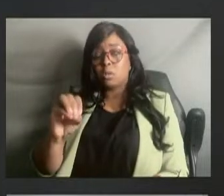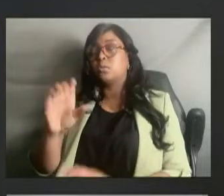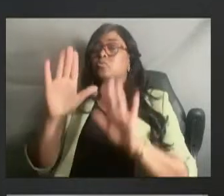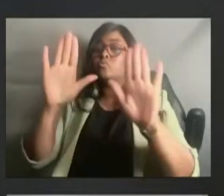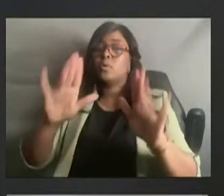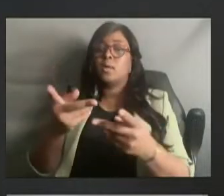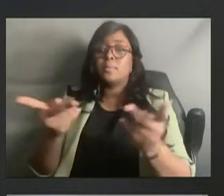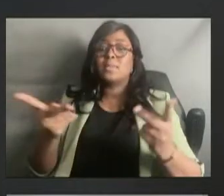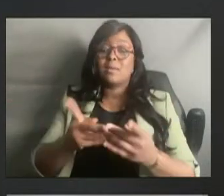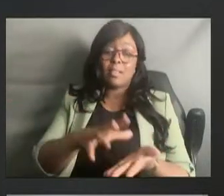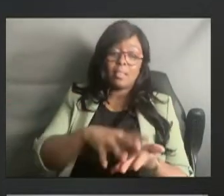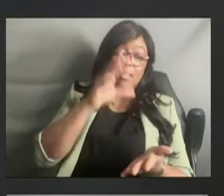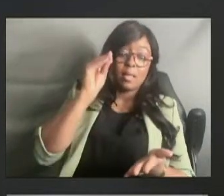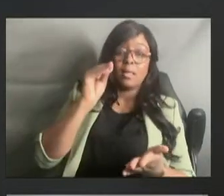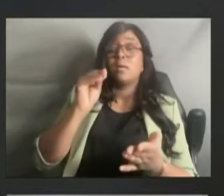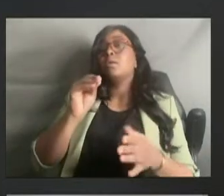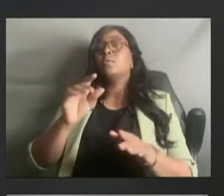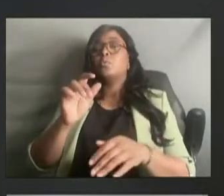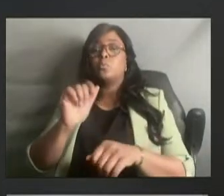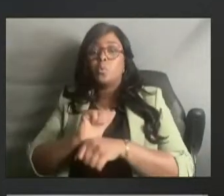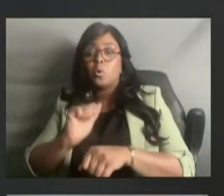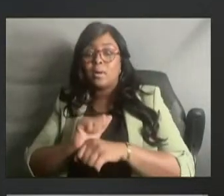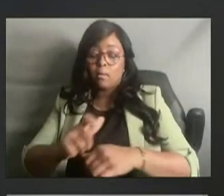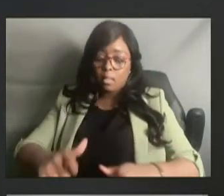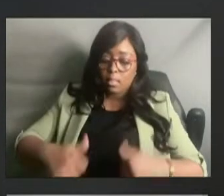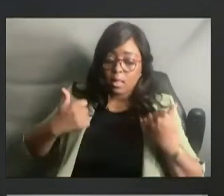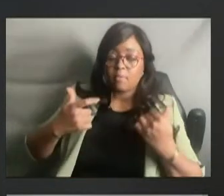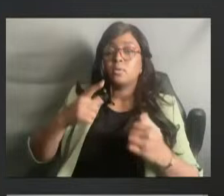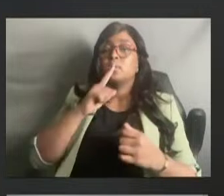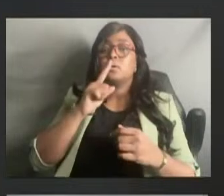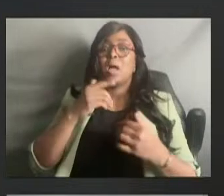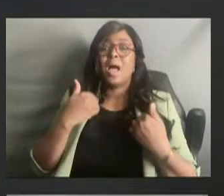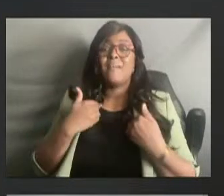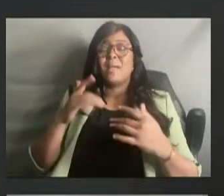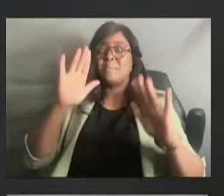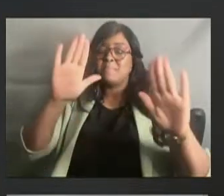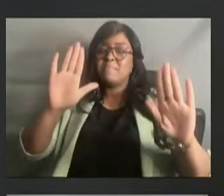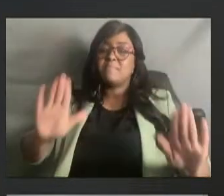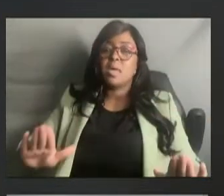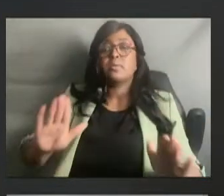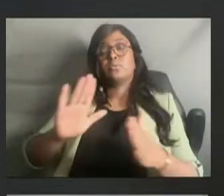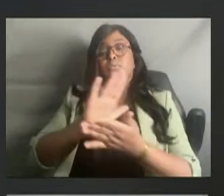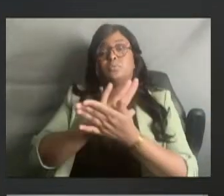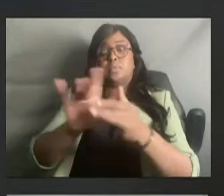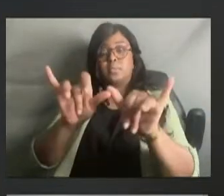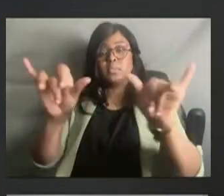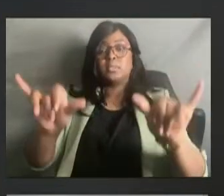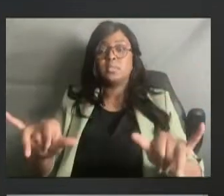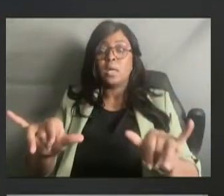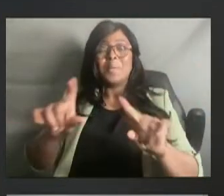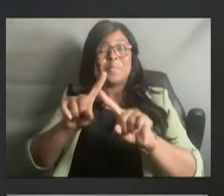school system, and Montgomery County is a great place to live,